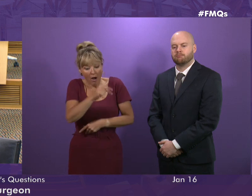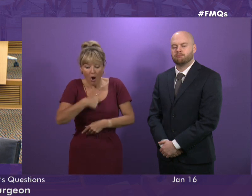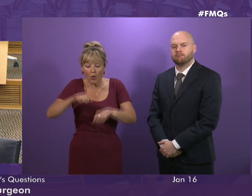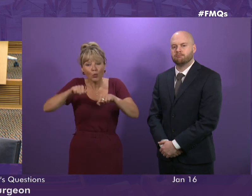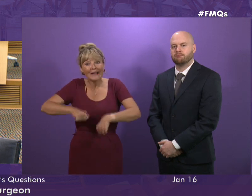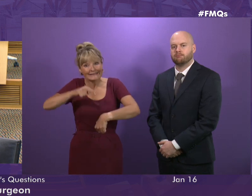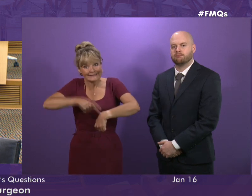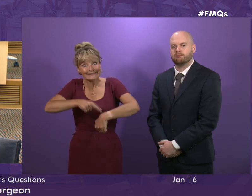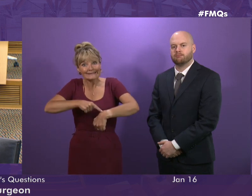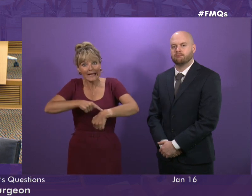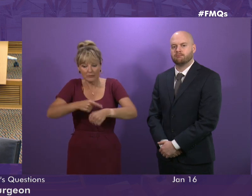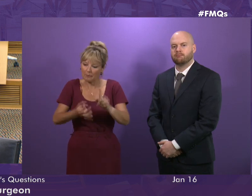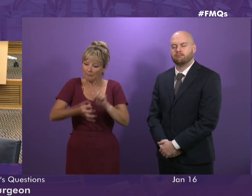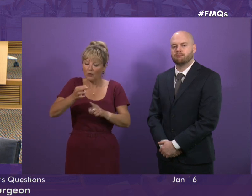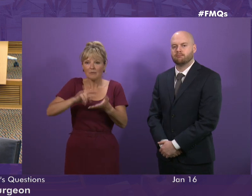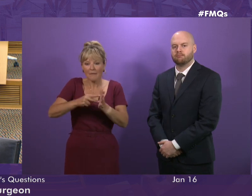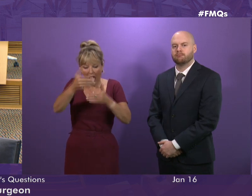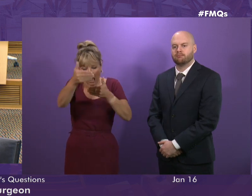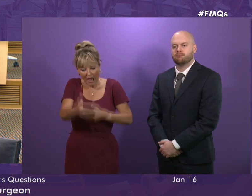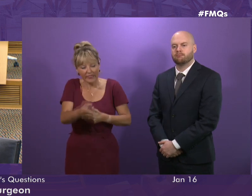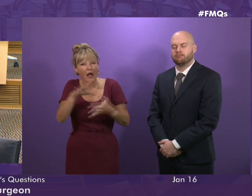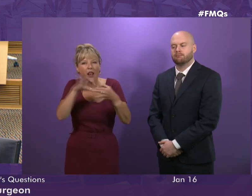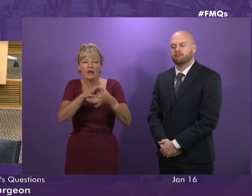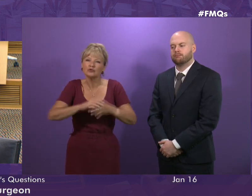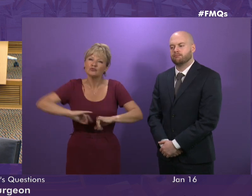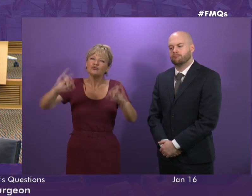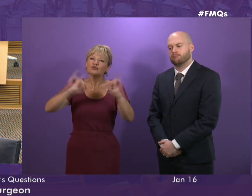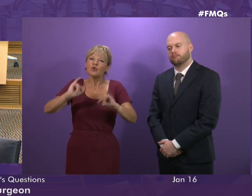plan is not just targeted at chronic pain but applies across the health service and